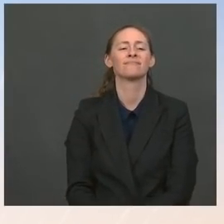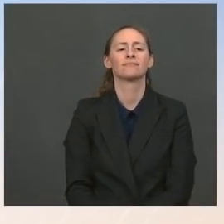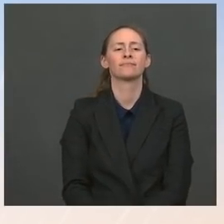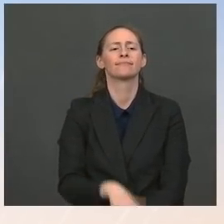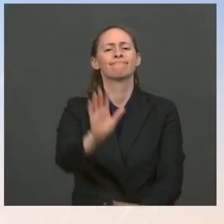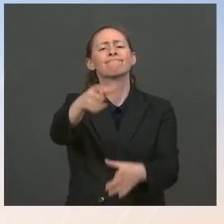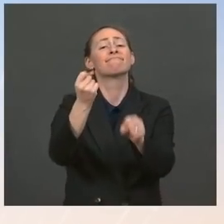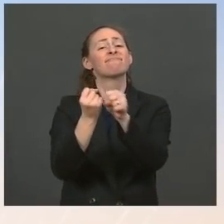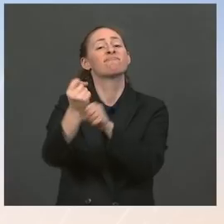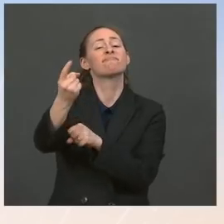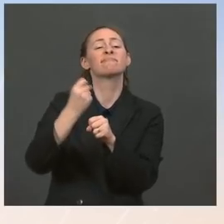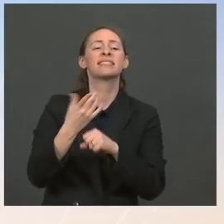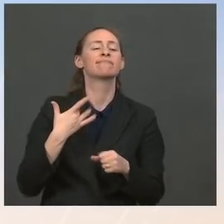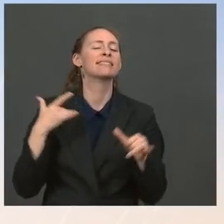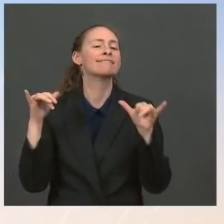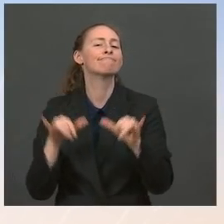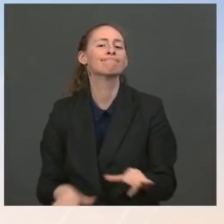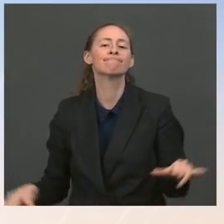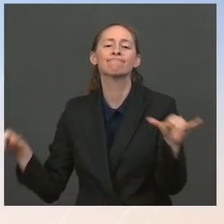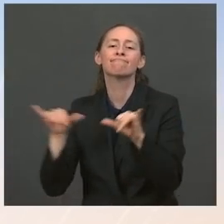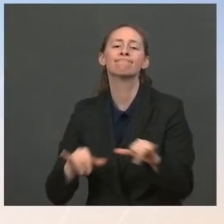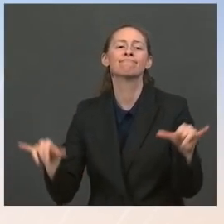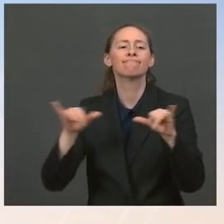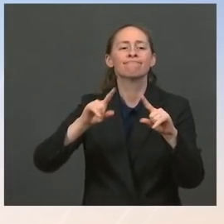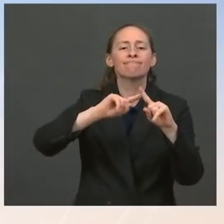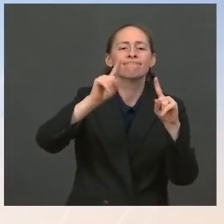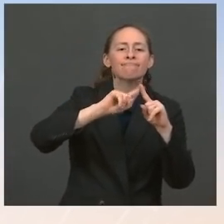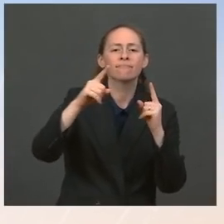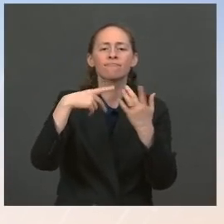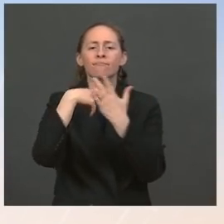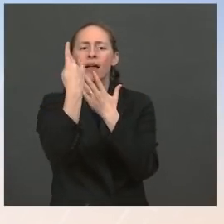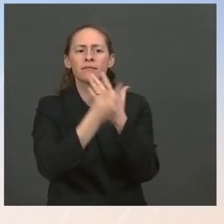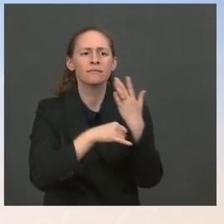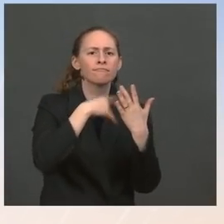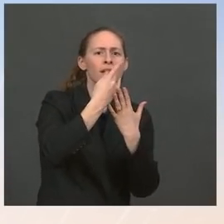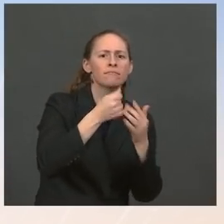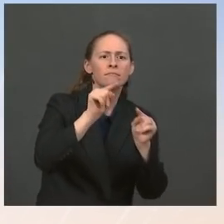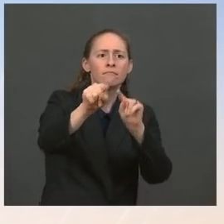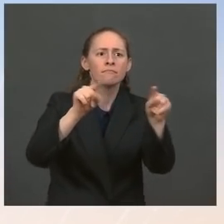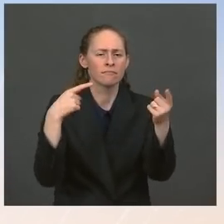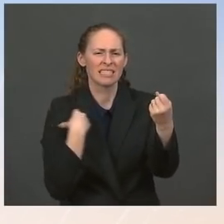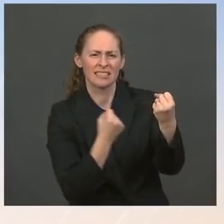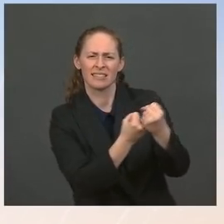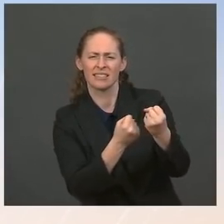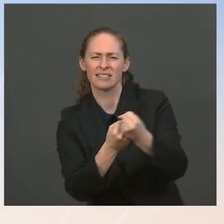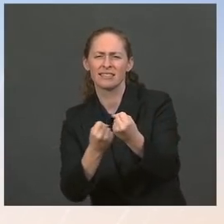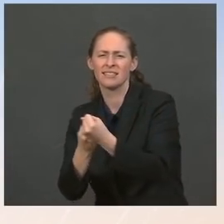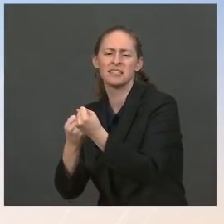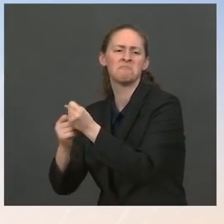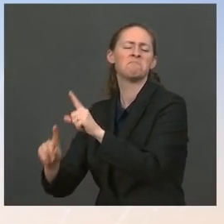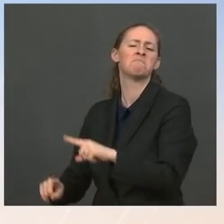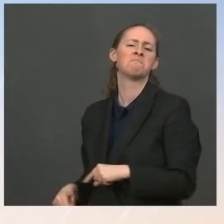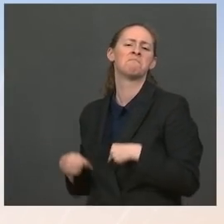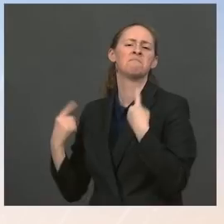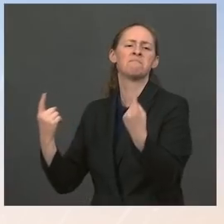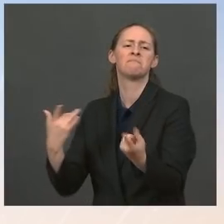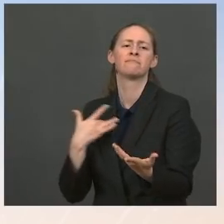that are vitally important for local economic development and the national supply chain. We're going through the current round of applications for RAISE right now.